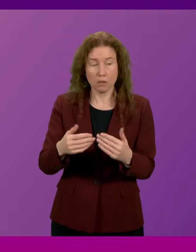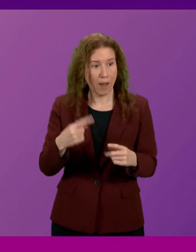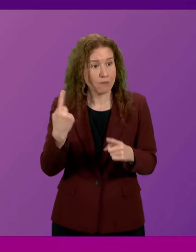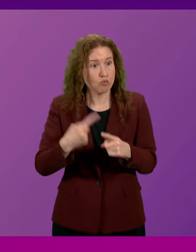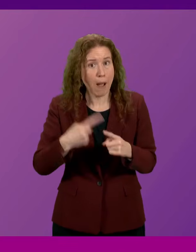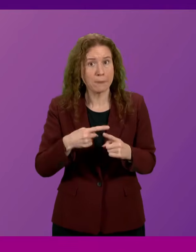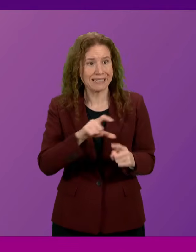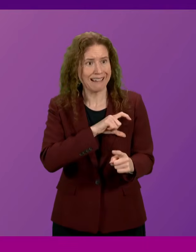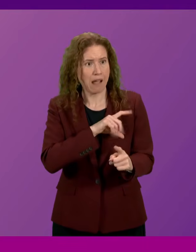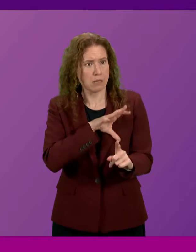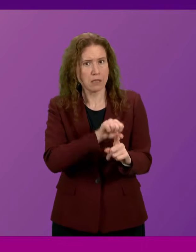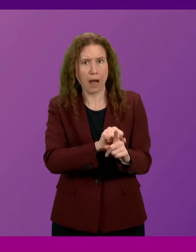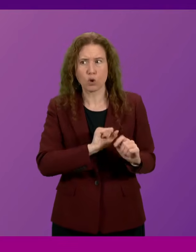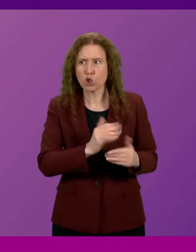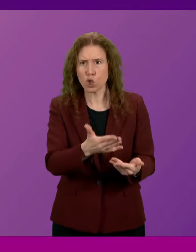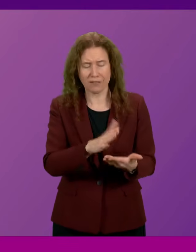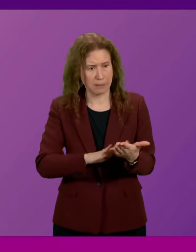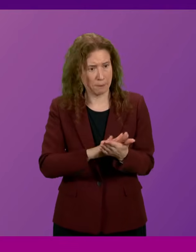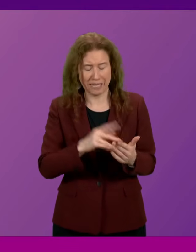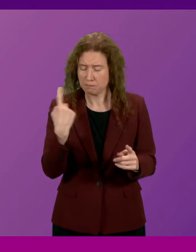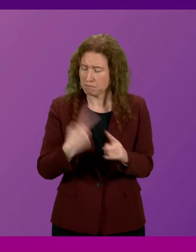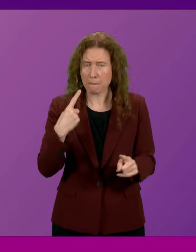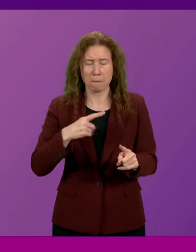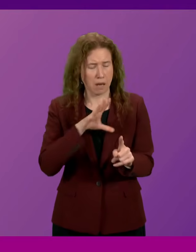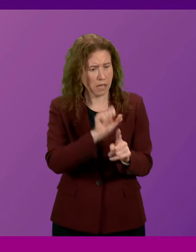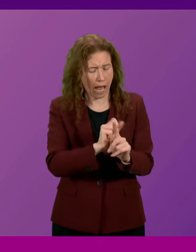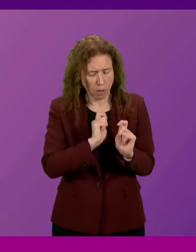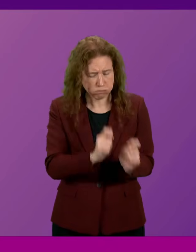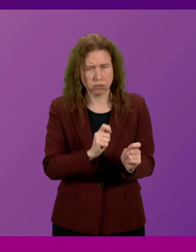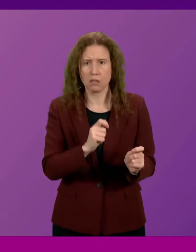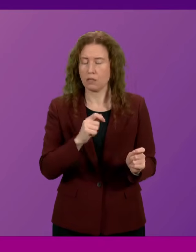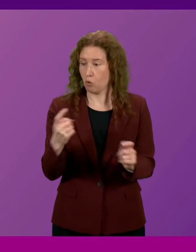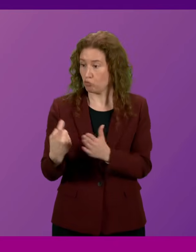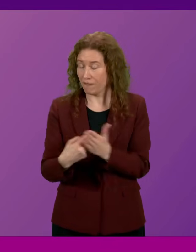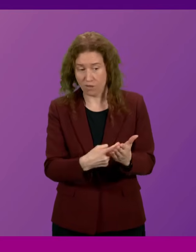diagnostic services mean that people are getting faster diagnosis after referral. Let us hear the First Minister.